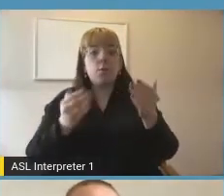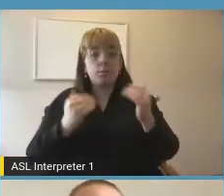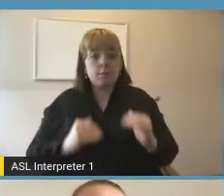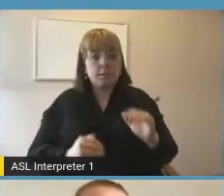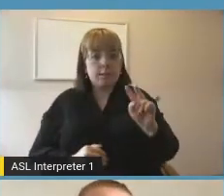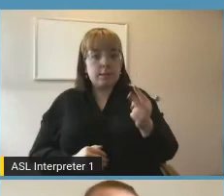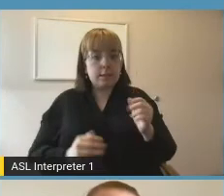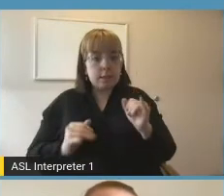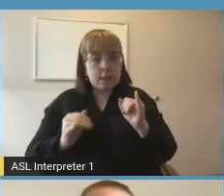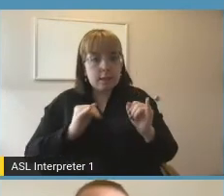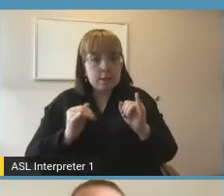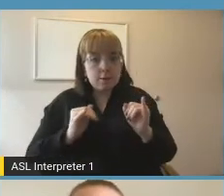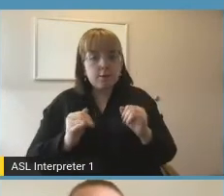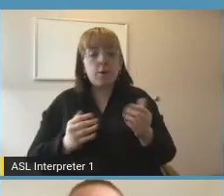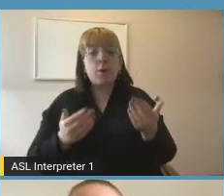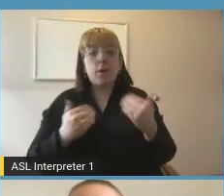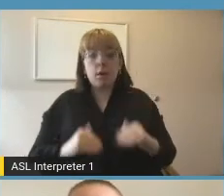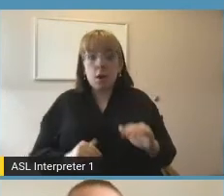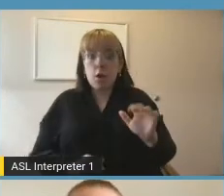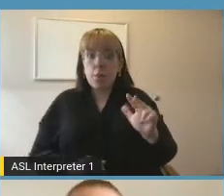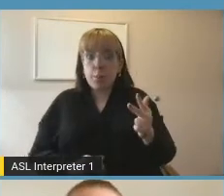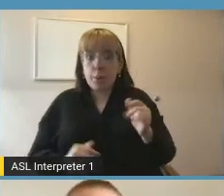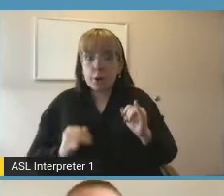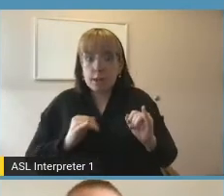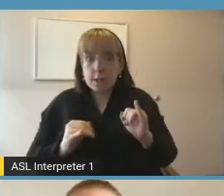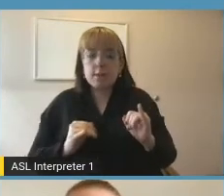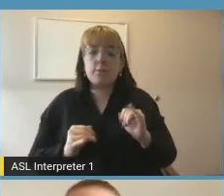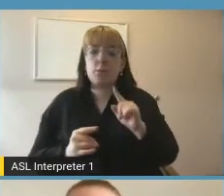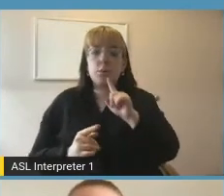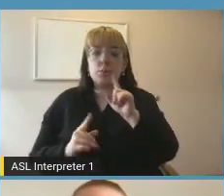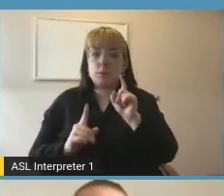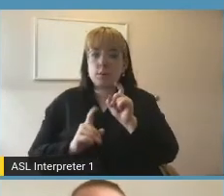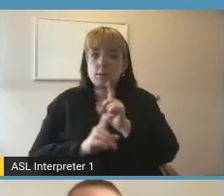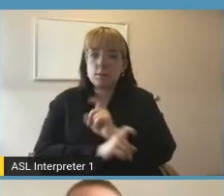interview with a company called fur and you can see how I have dragged those all into